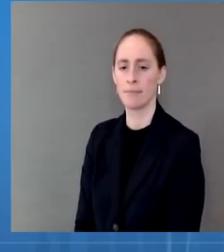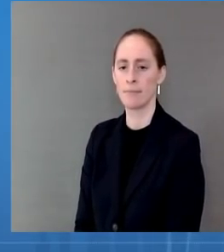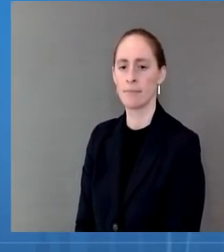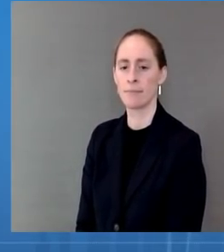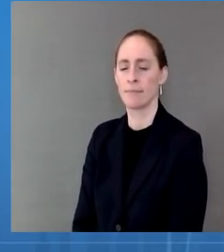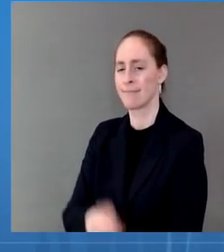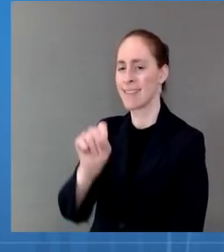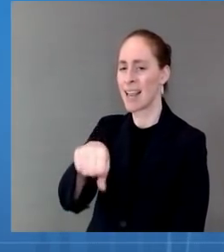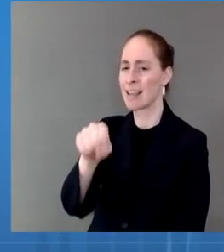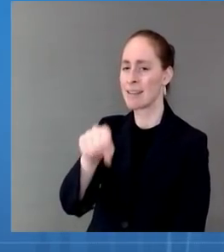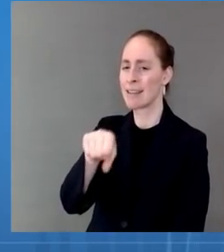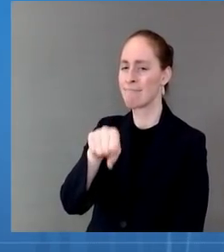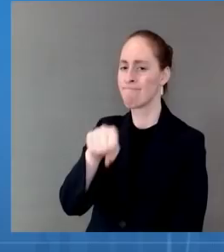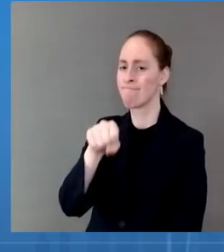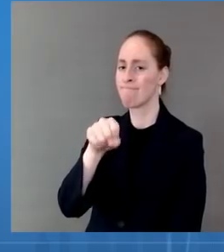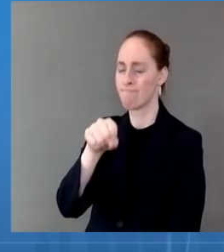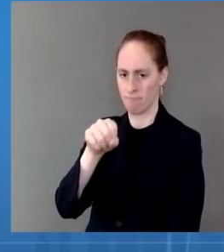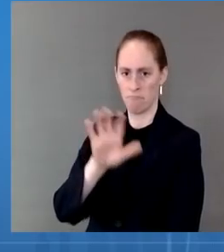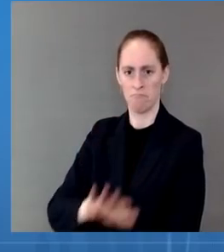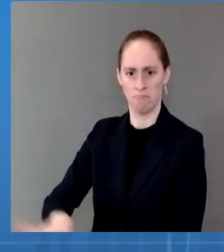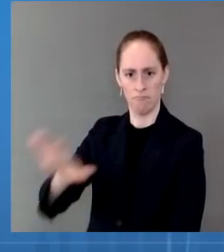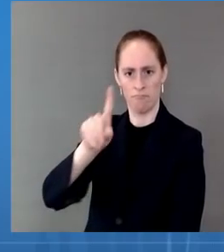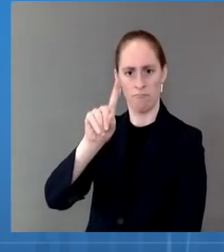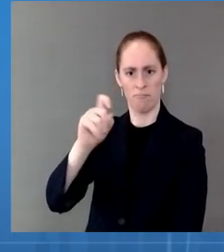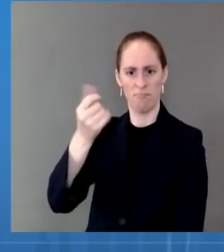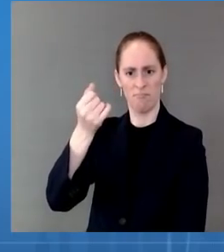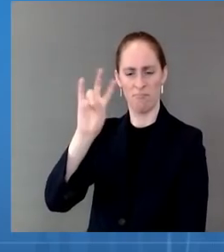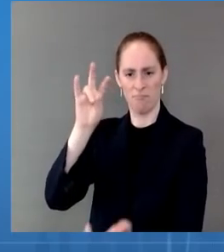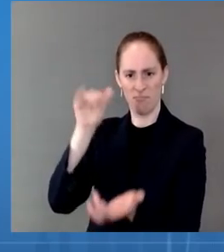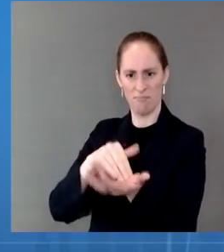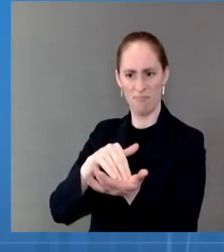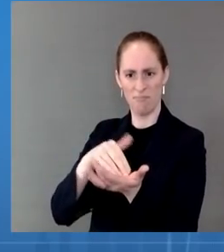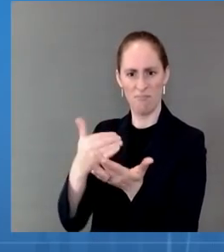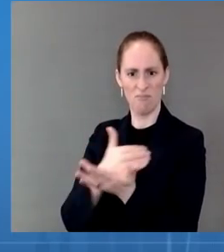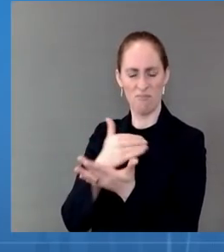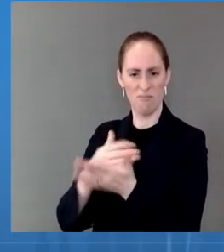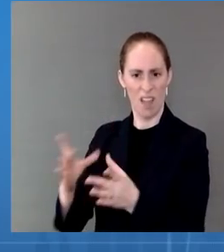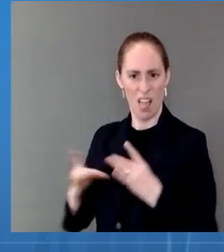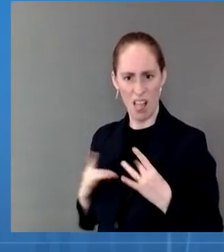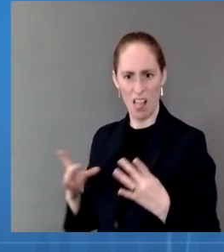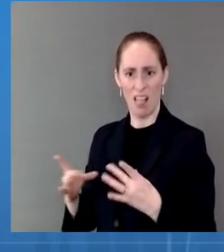but we also have many more readily available tools than we had earlier this year.